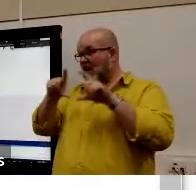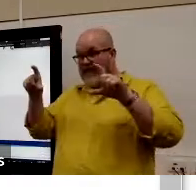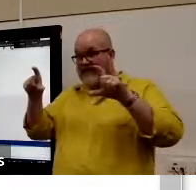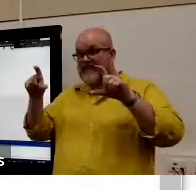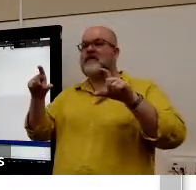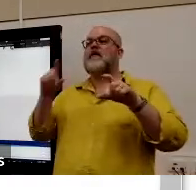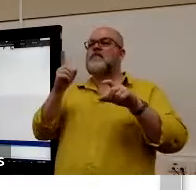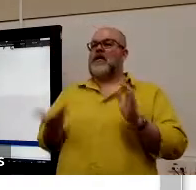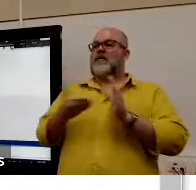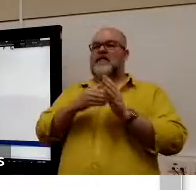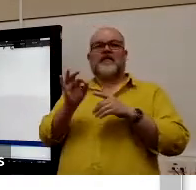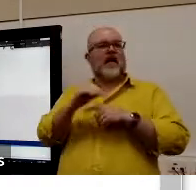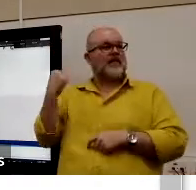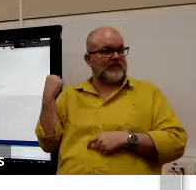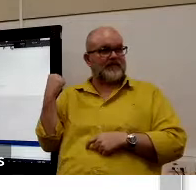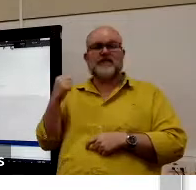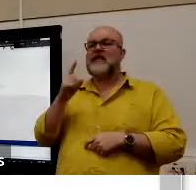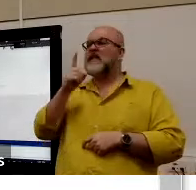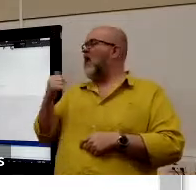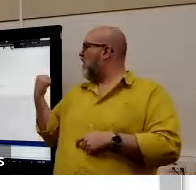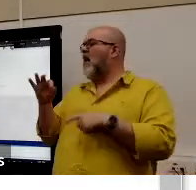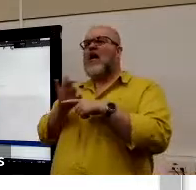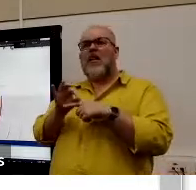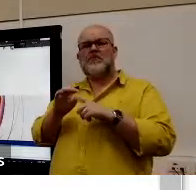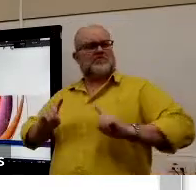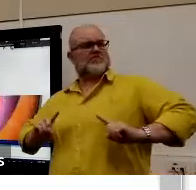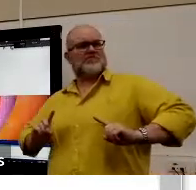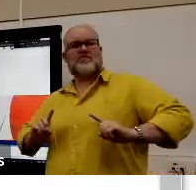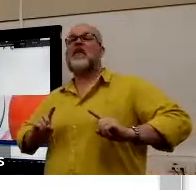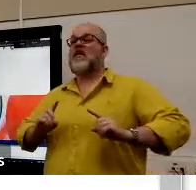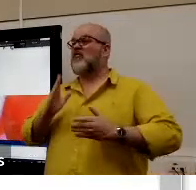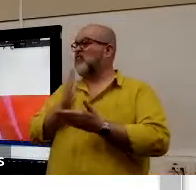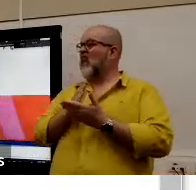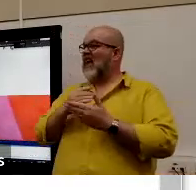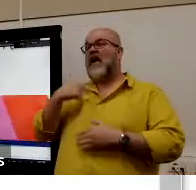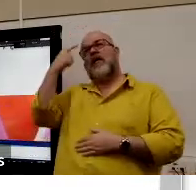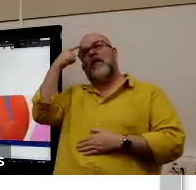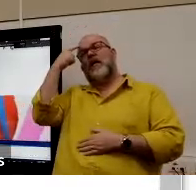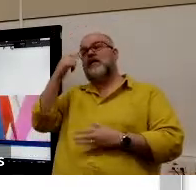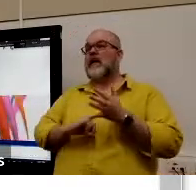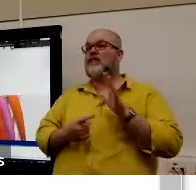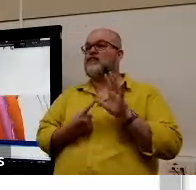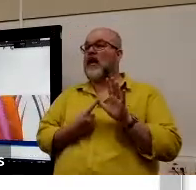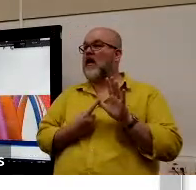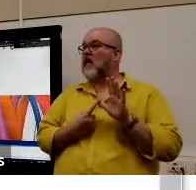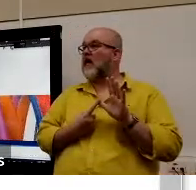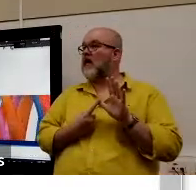I'm keeping that and I've added the colors to it.